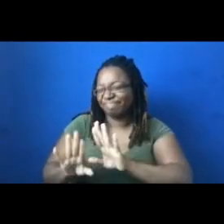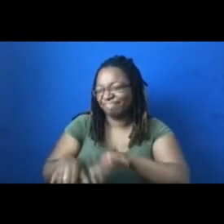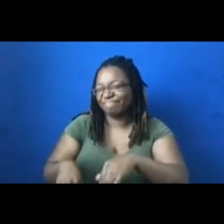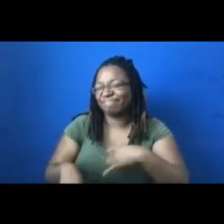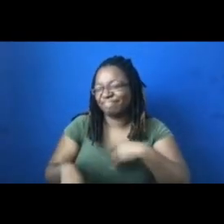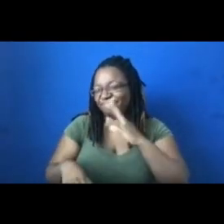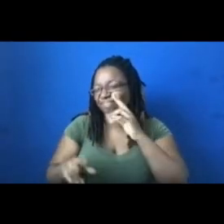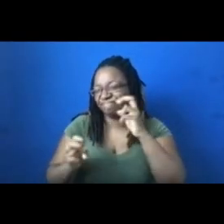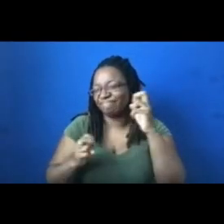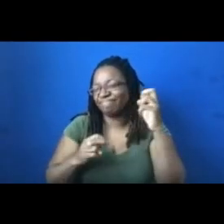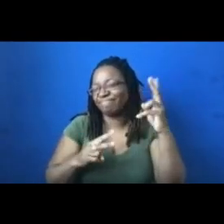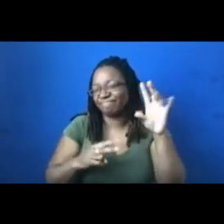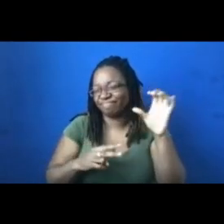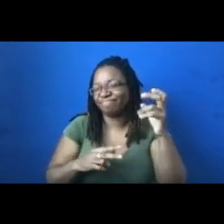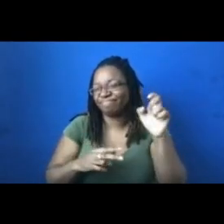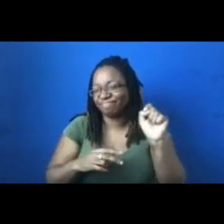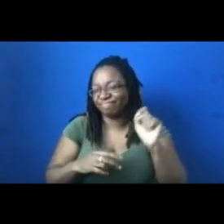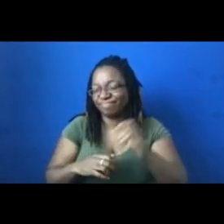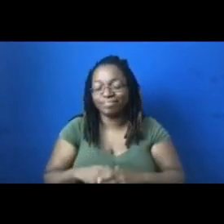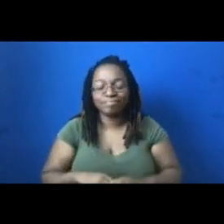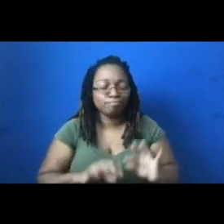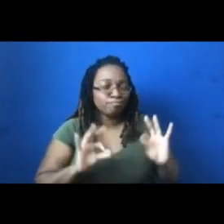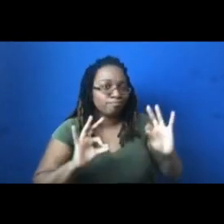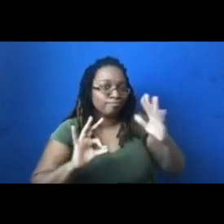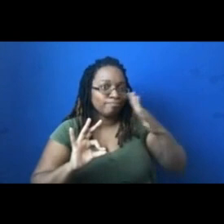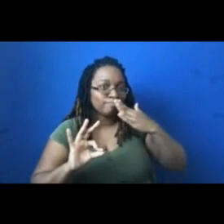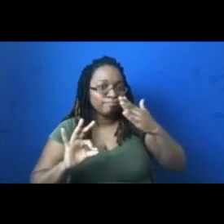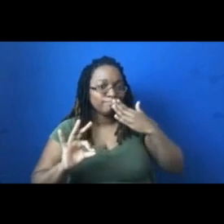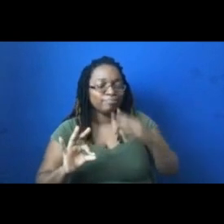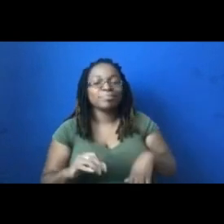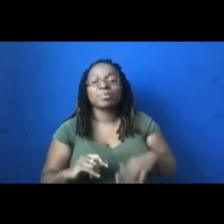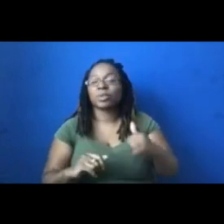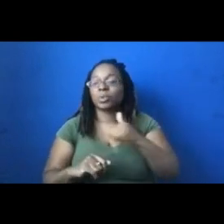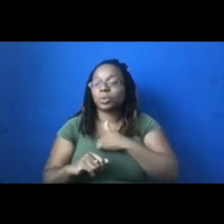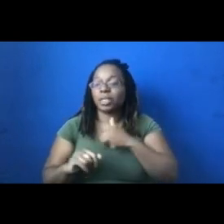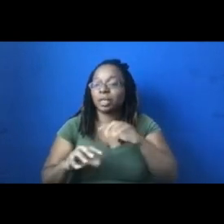Unknown: So we have provided a list of some of the NOAA